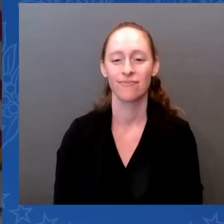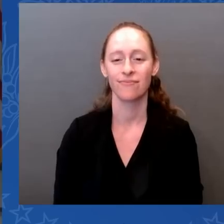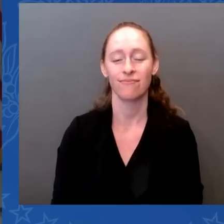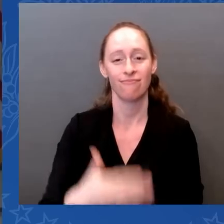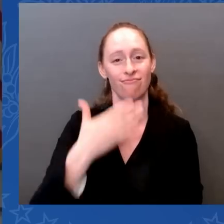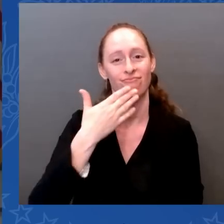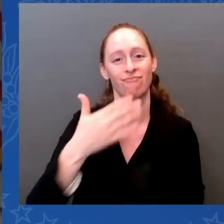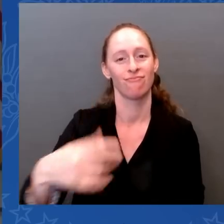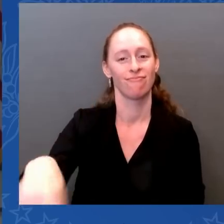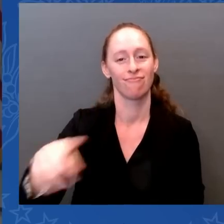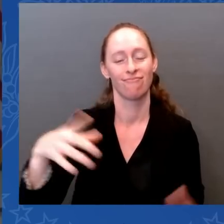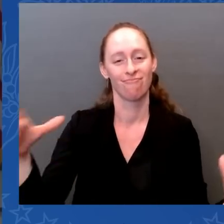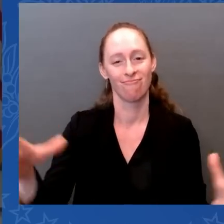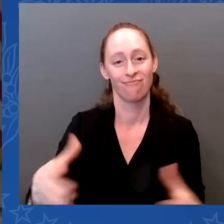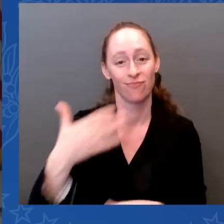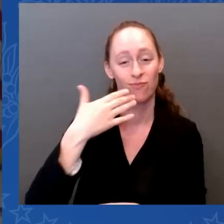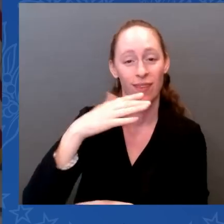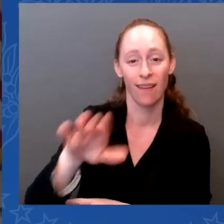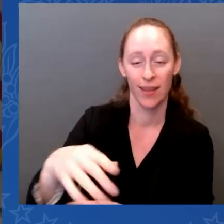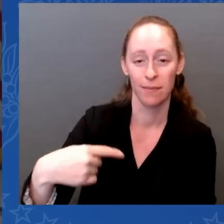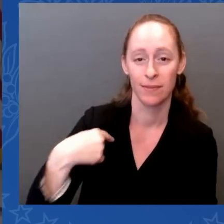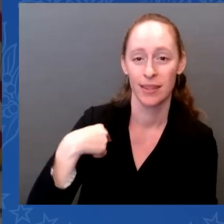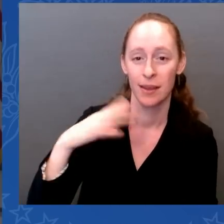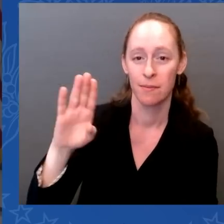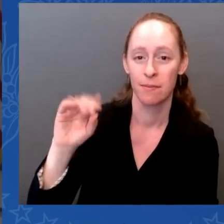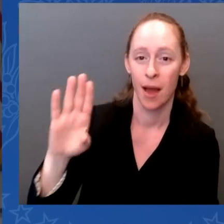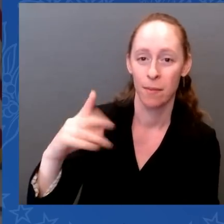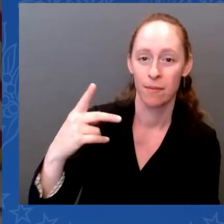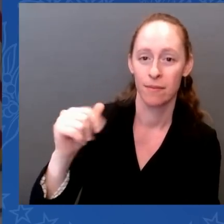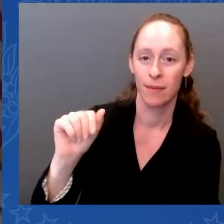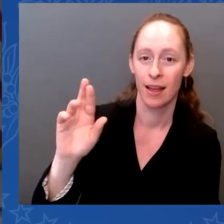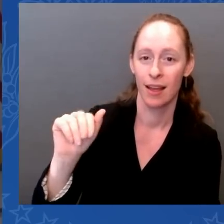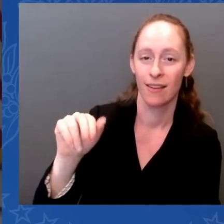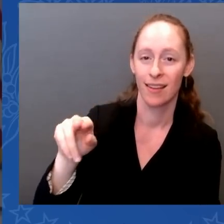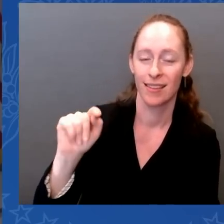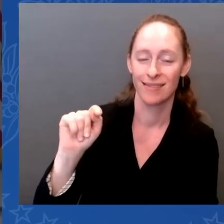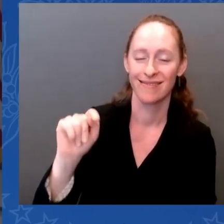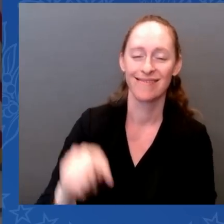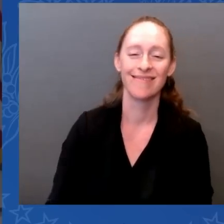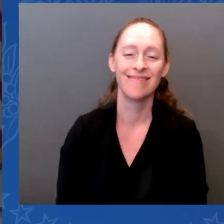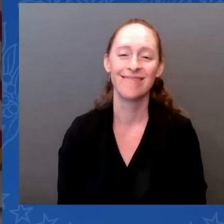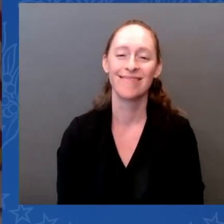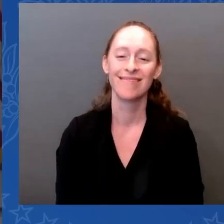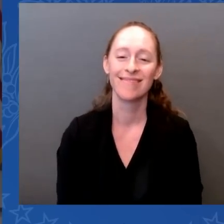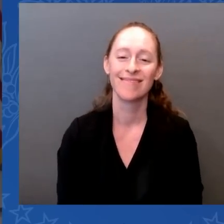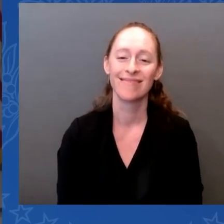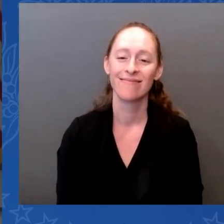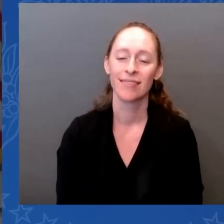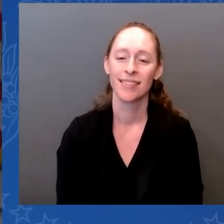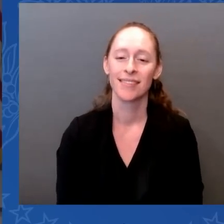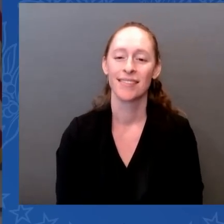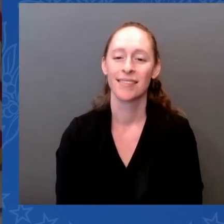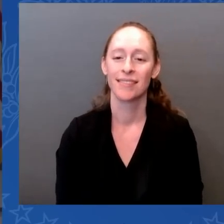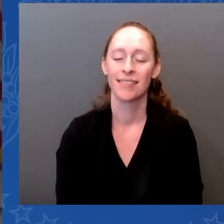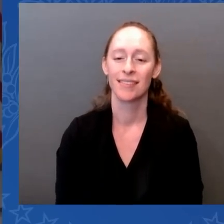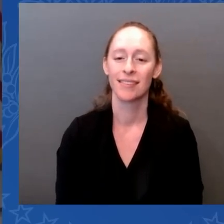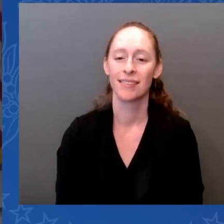50 years ago, I was diagnosed with type one diabetes. Today, I am so thankful for the insulin